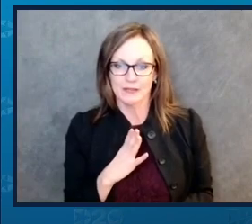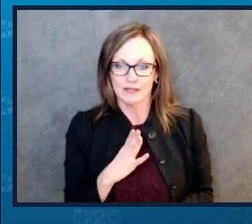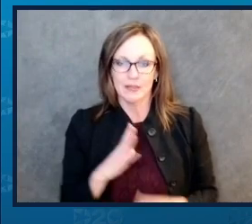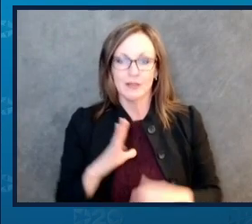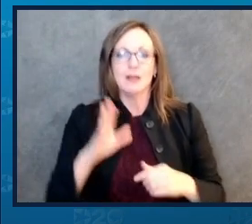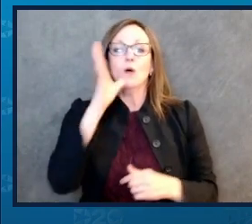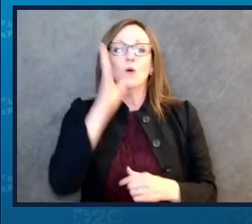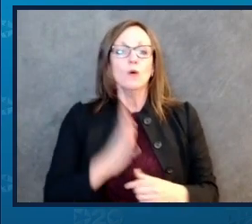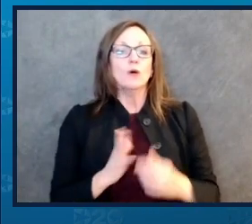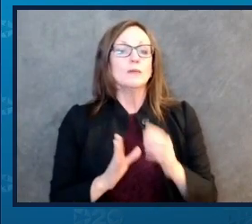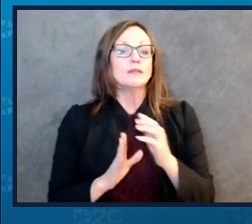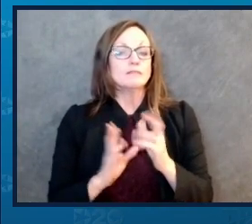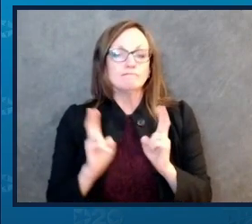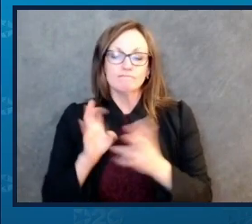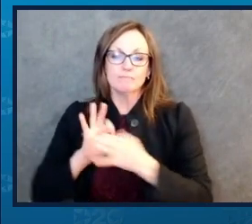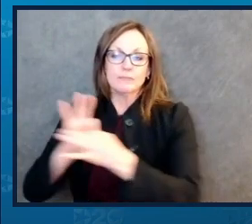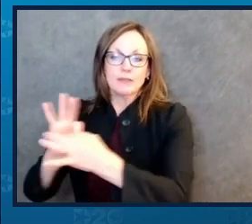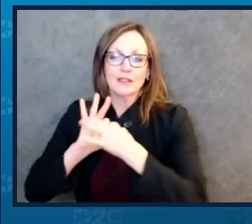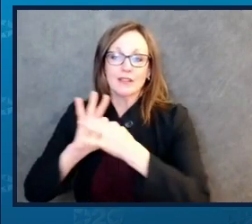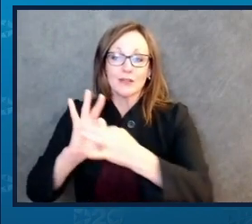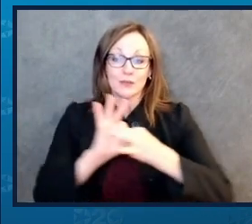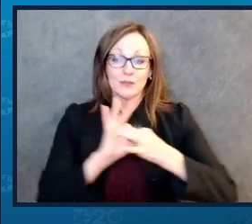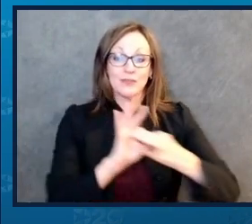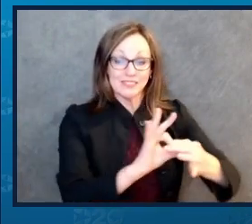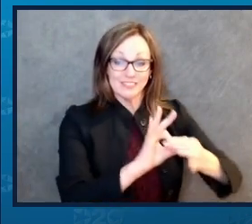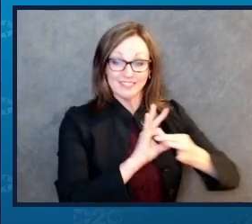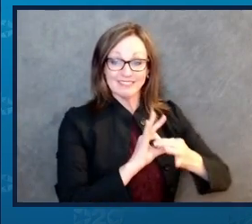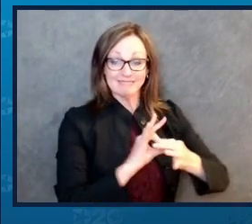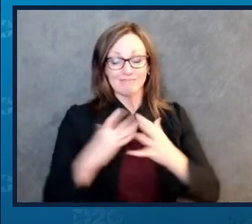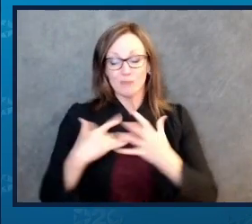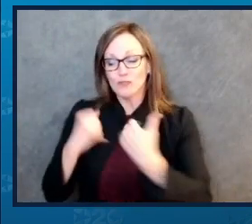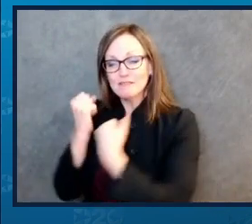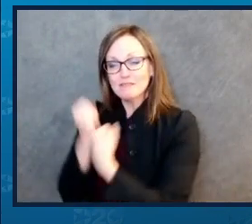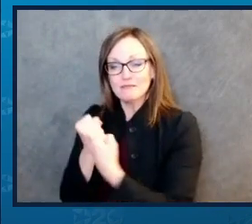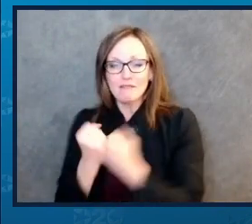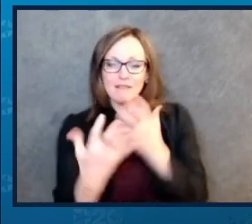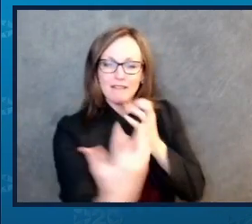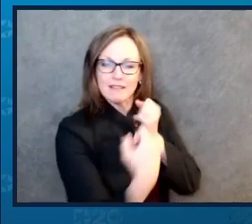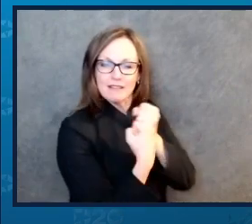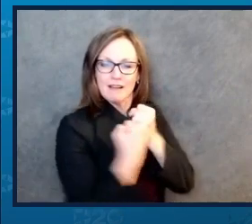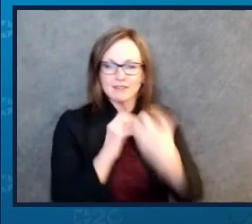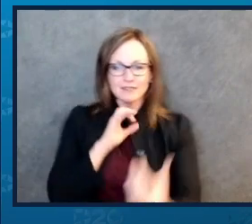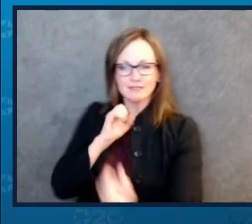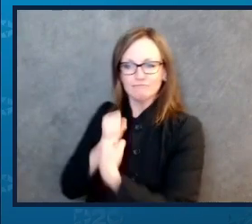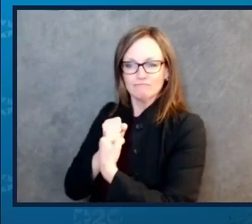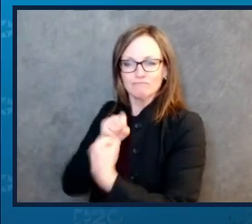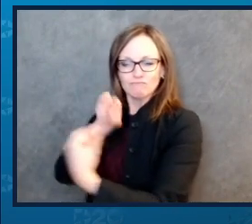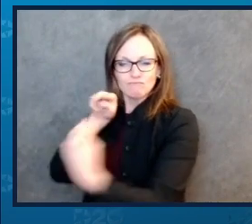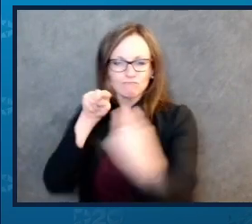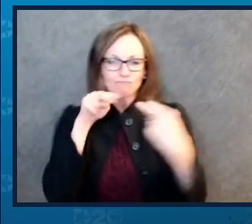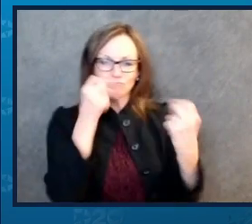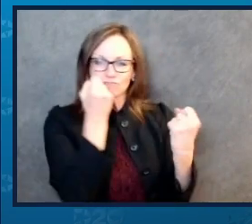FROM THE FIGHT FOR HEALTH CARE, TO AUTHORING THE VIOLENCE